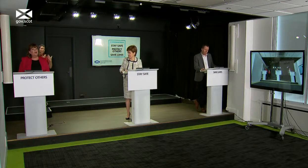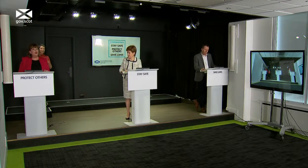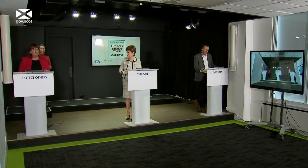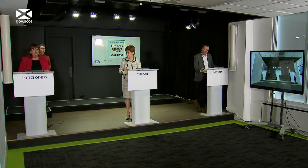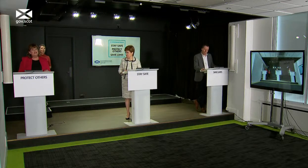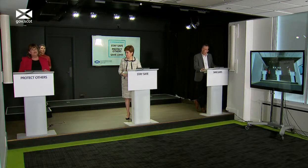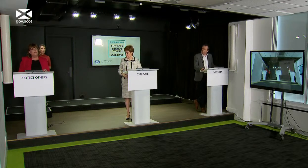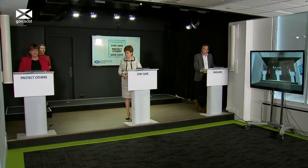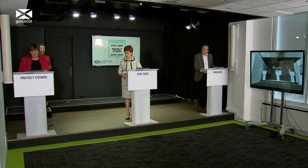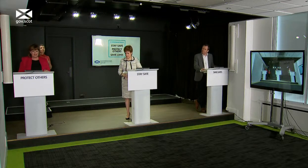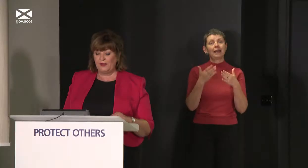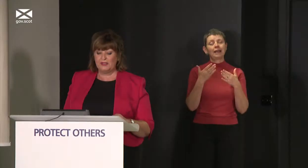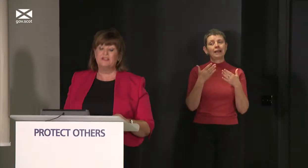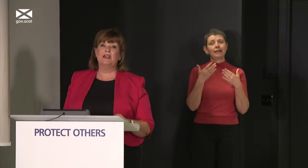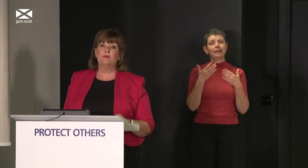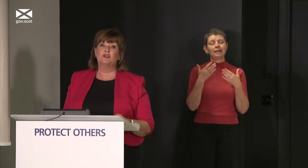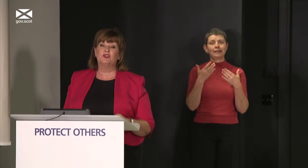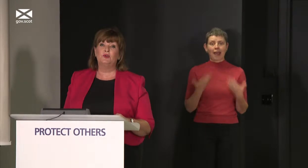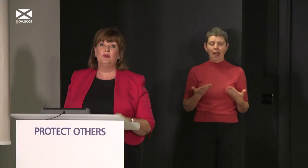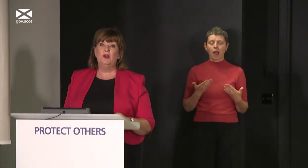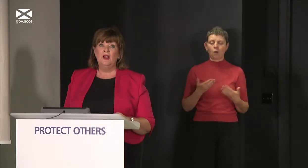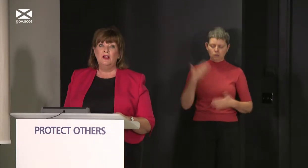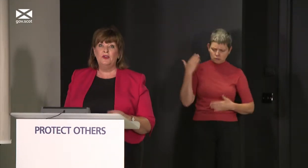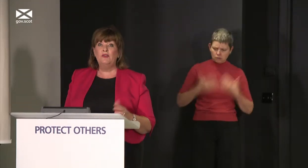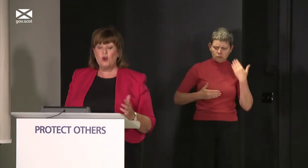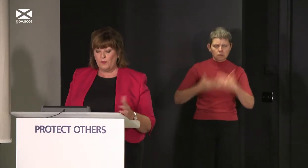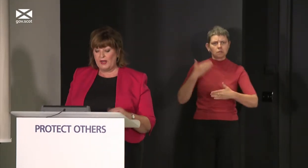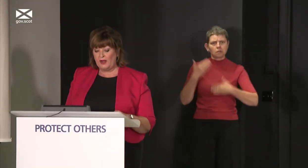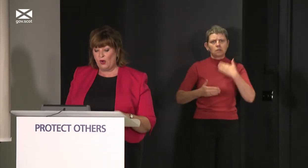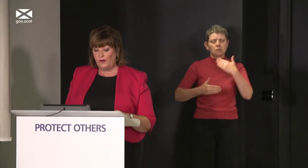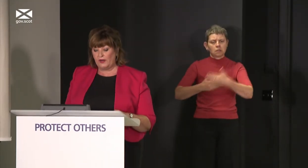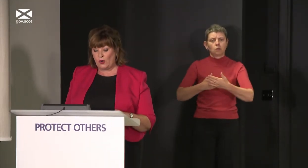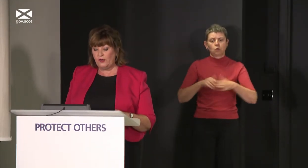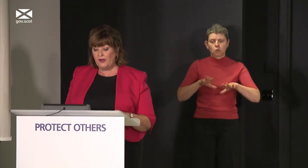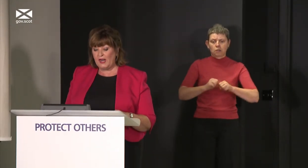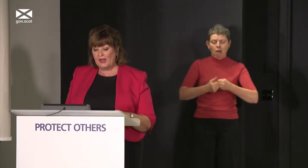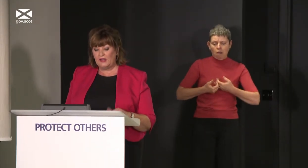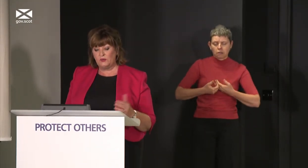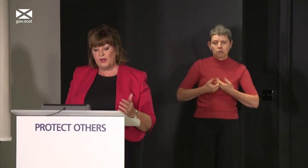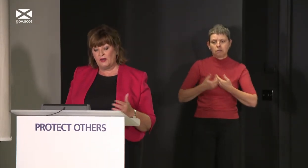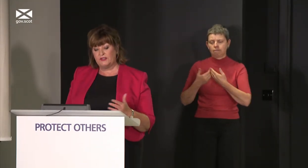we are now taking significant steps to the reopening of our economy and we are